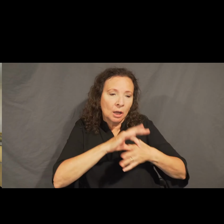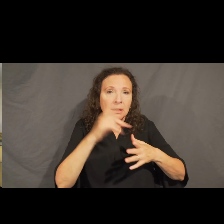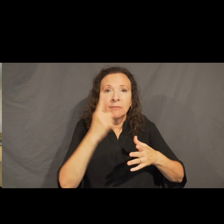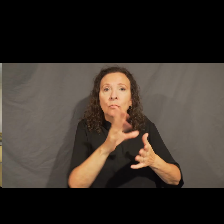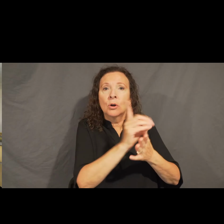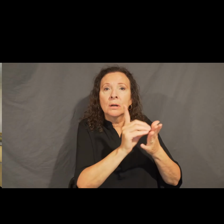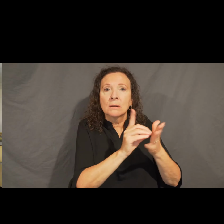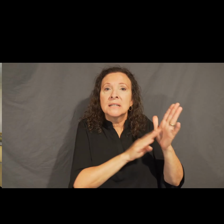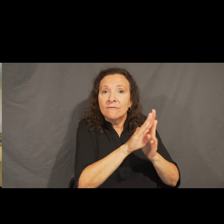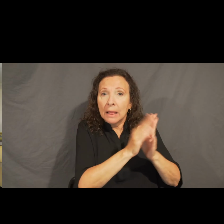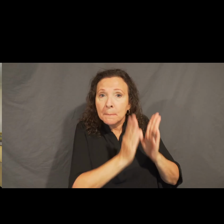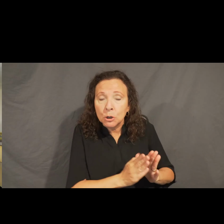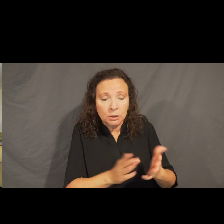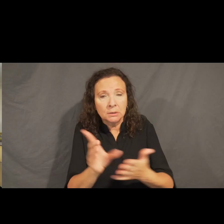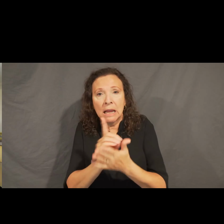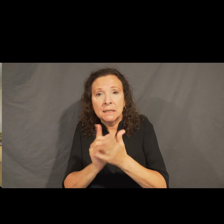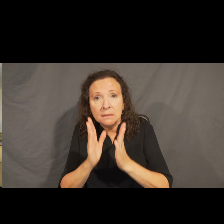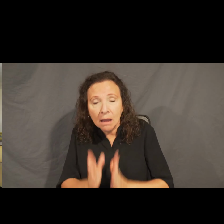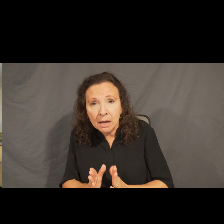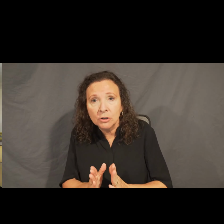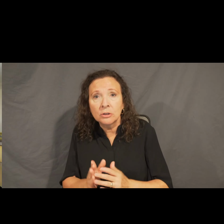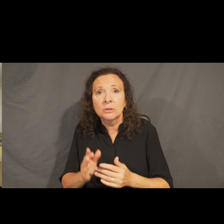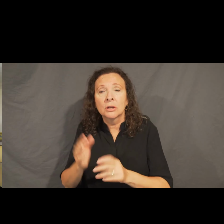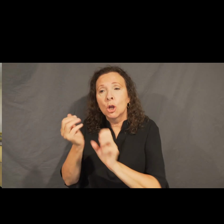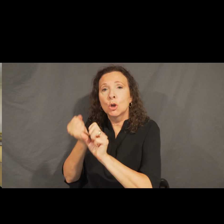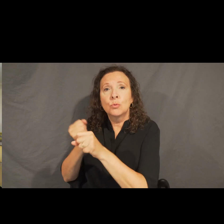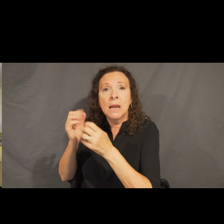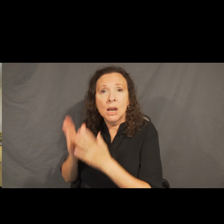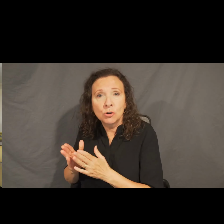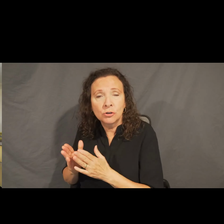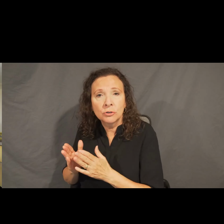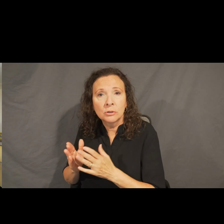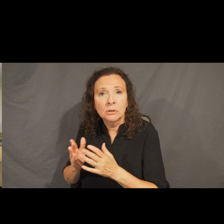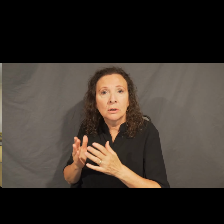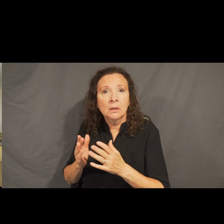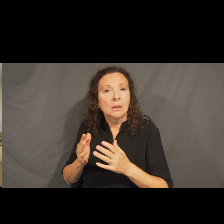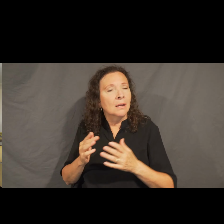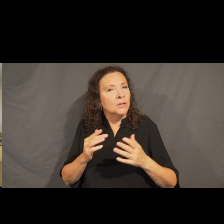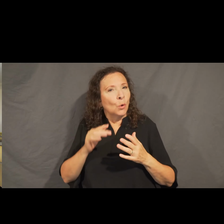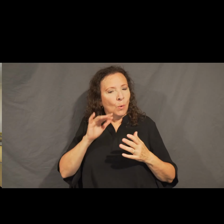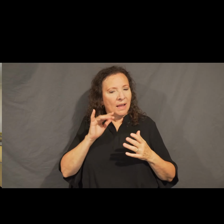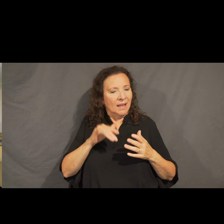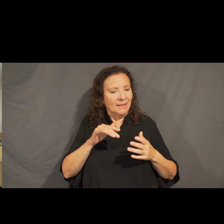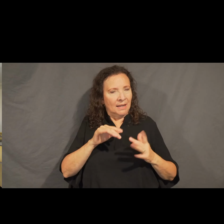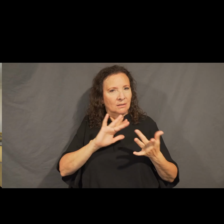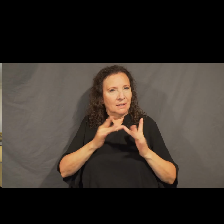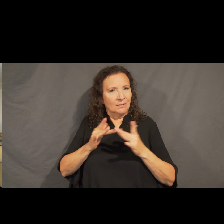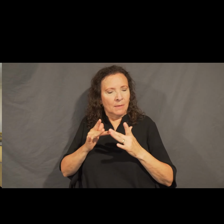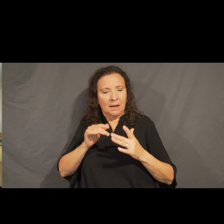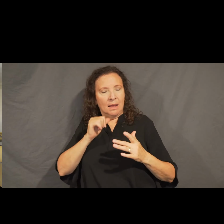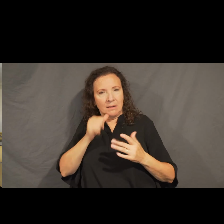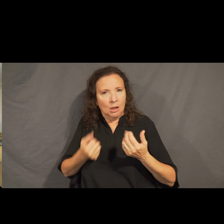Content creators are much less supported in that space than most other roles that are